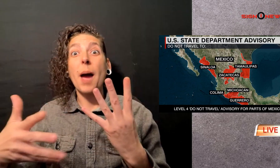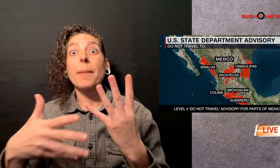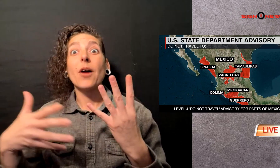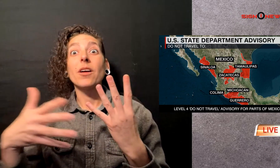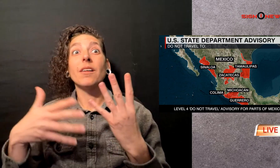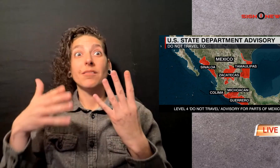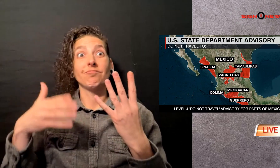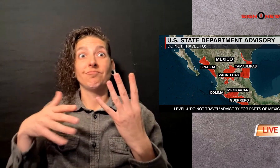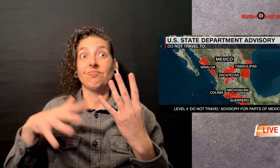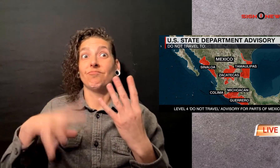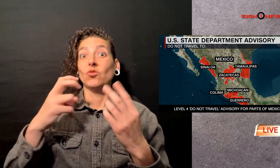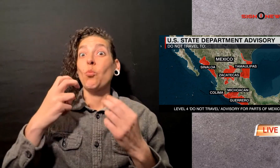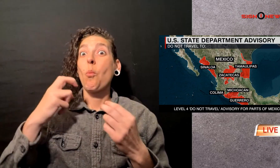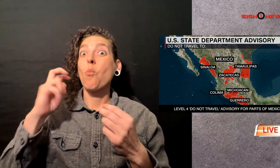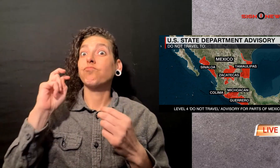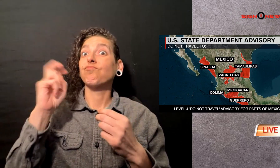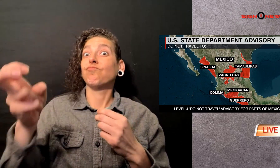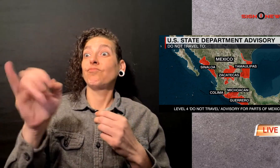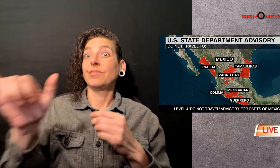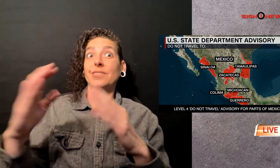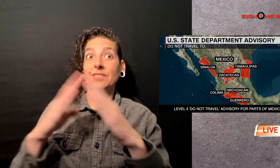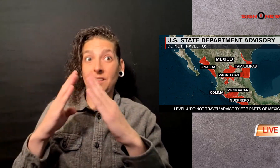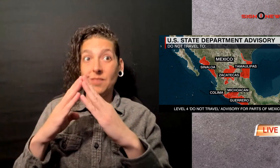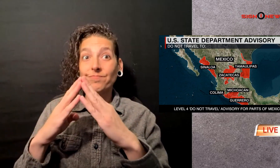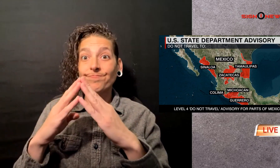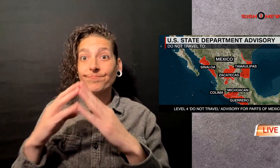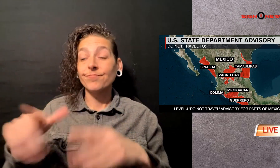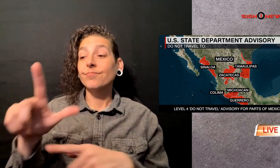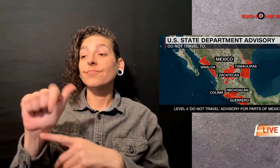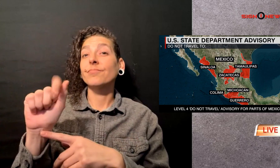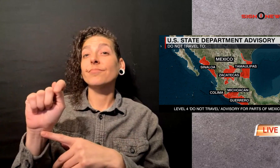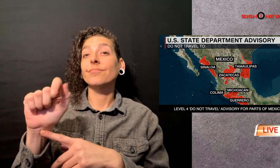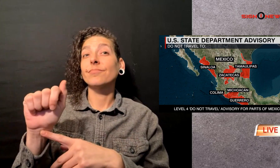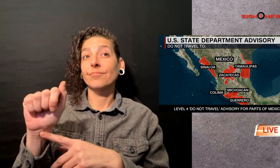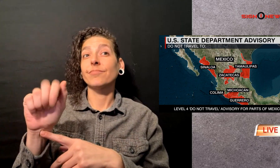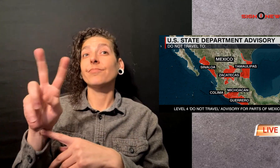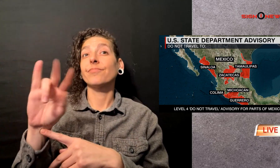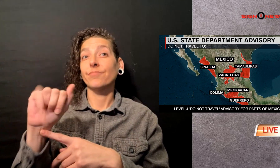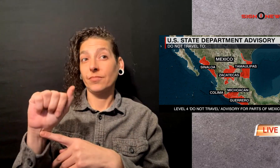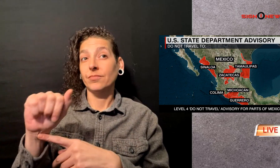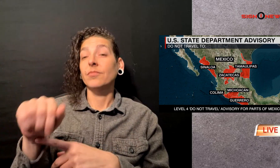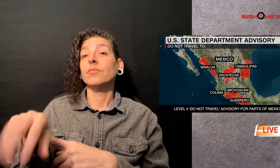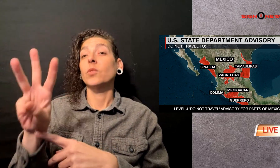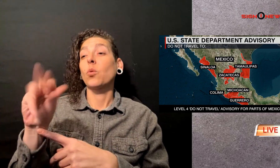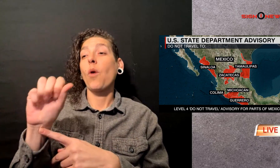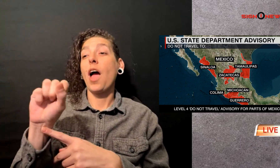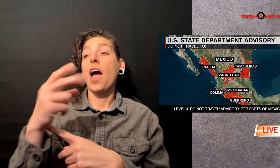authorities say four Americans traveled to the town Latavia Washington was going there